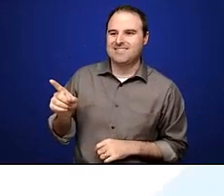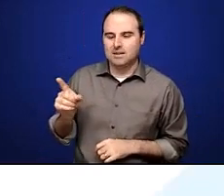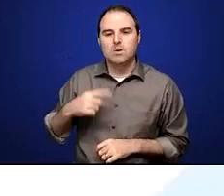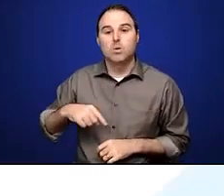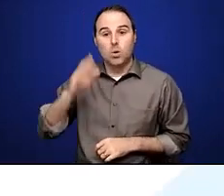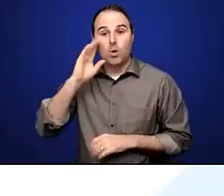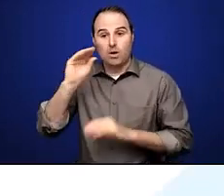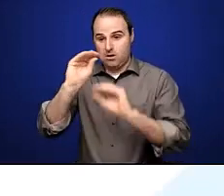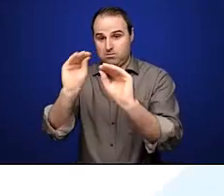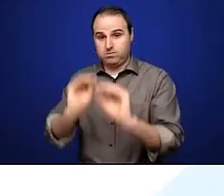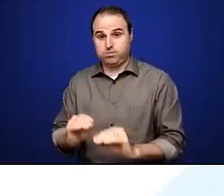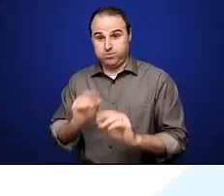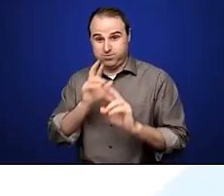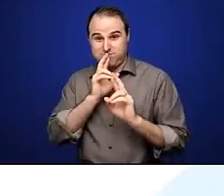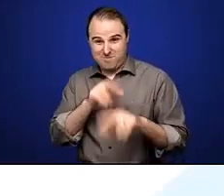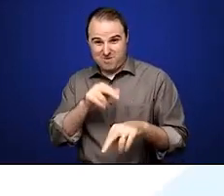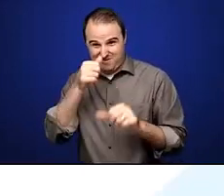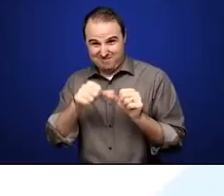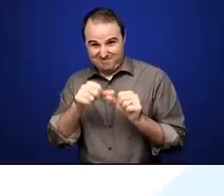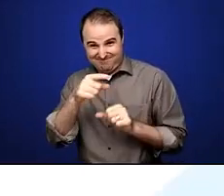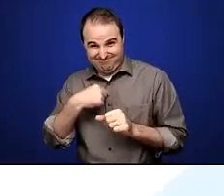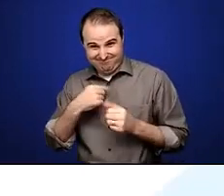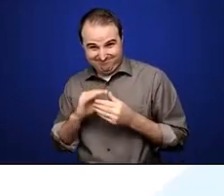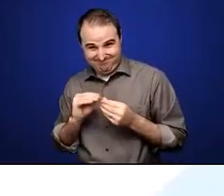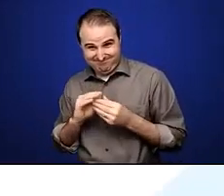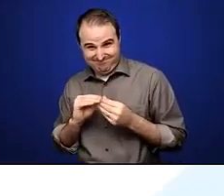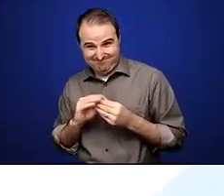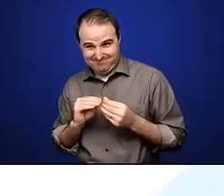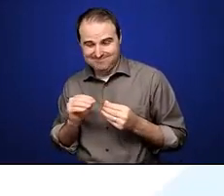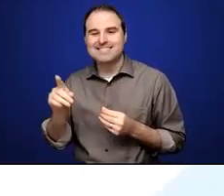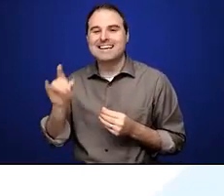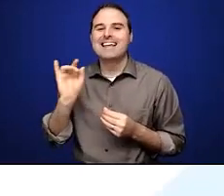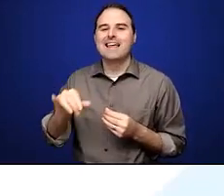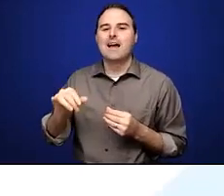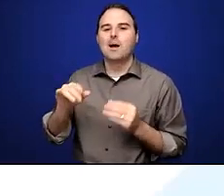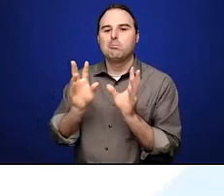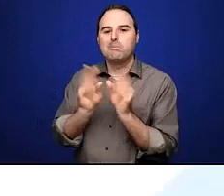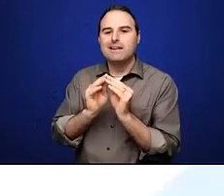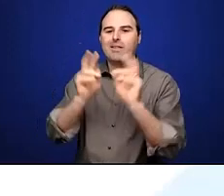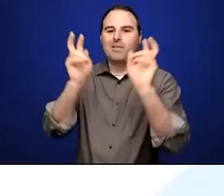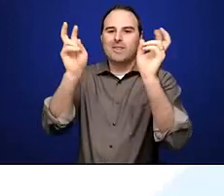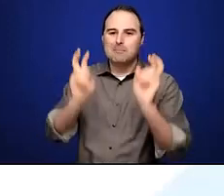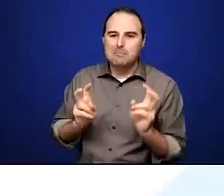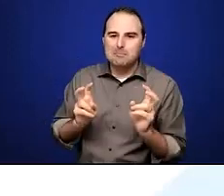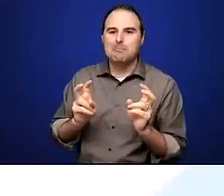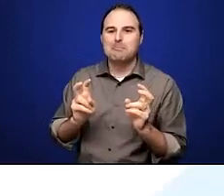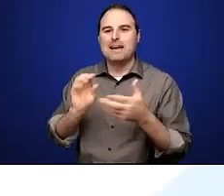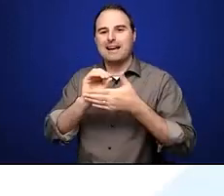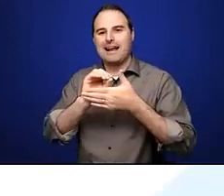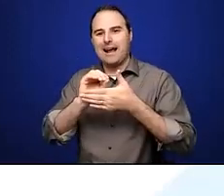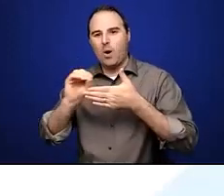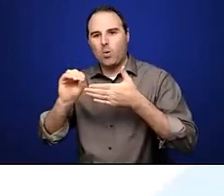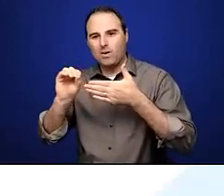so having that publication of the meeting themes and outcomes and really something that we can keep going back to